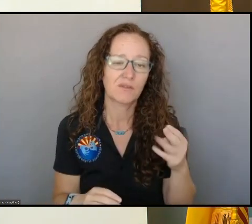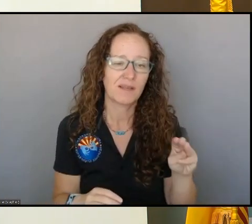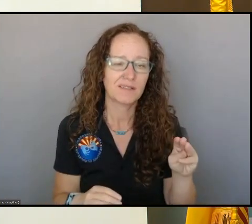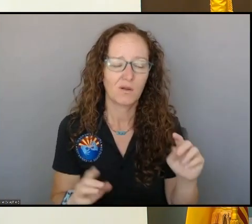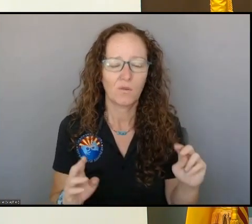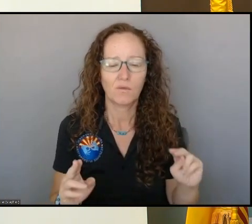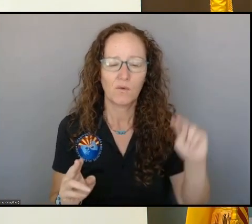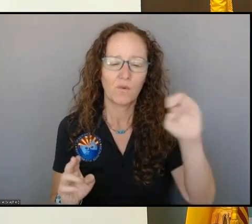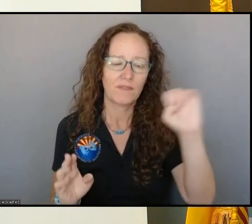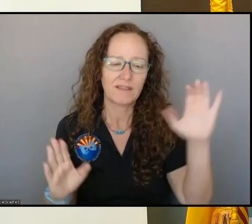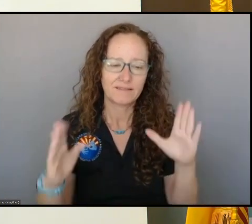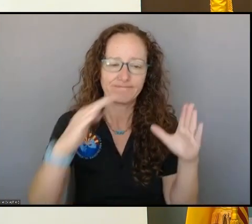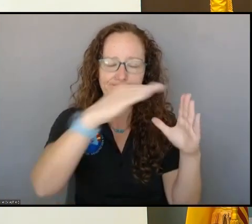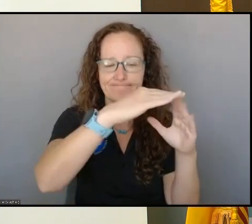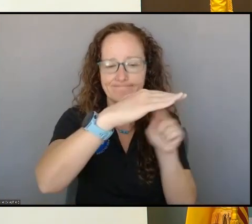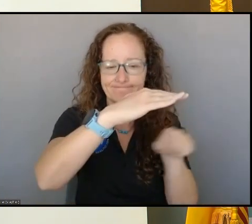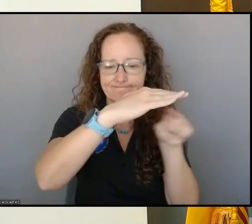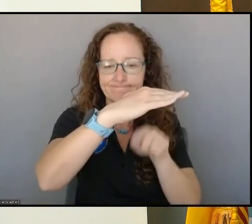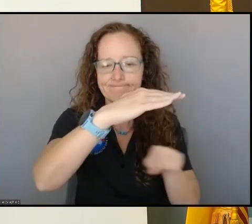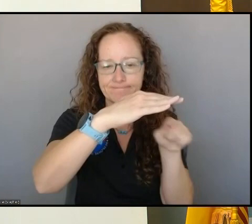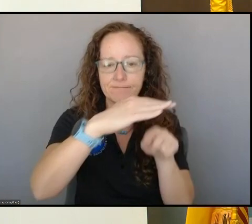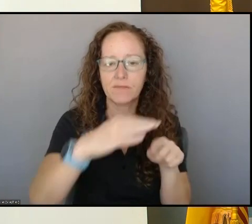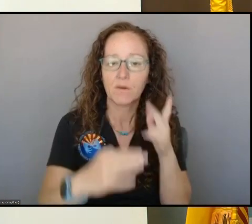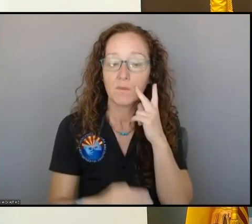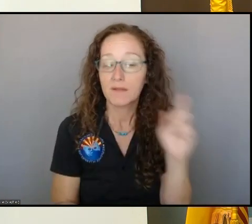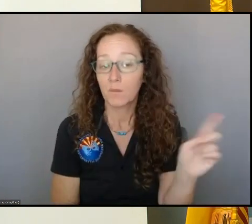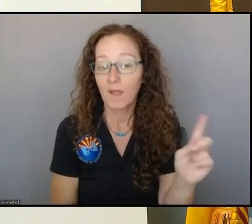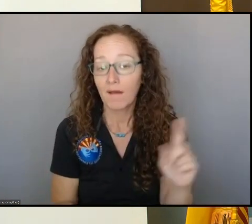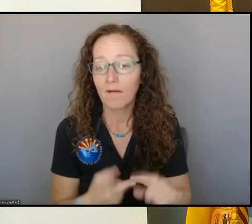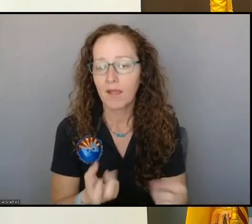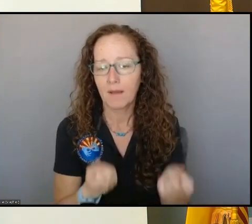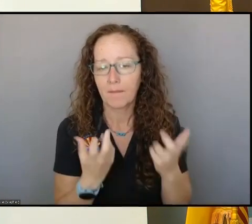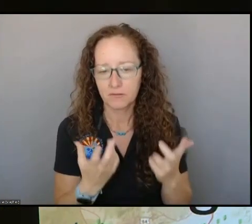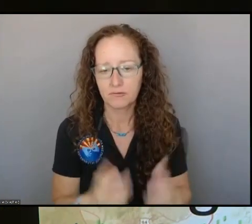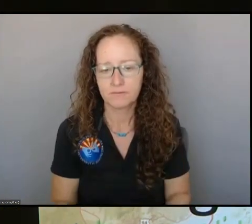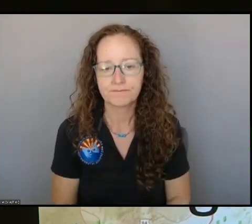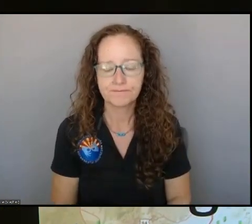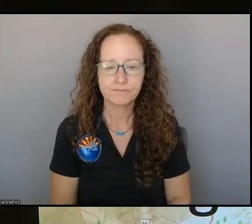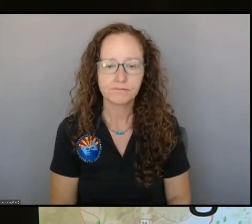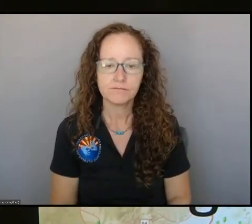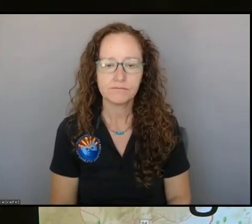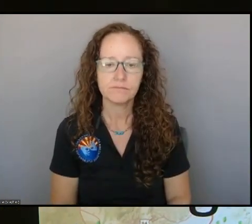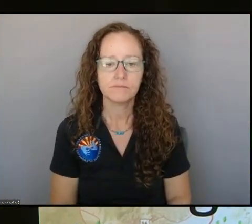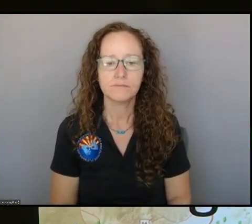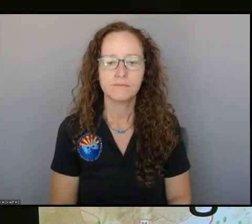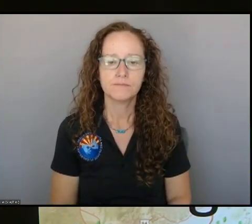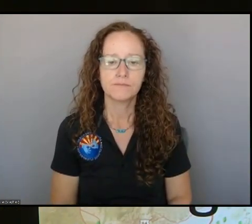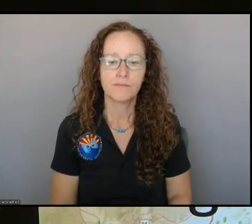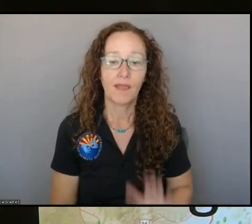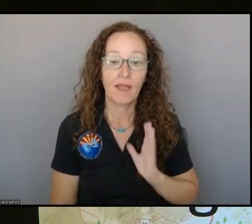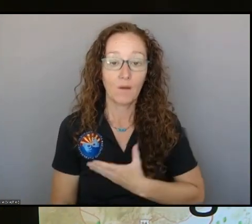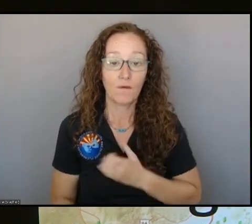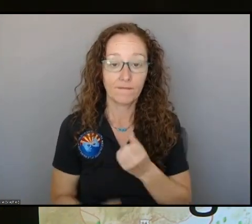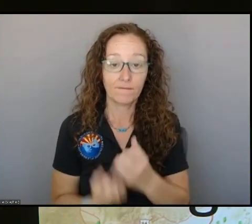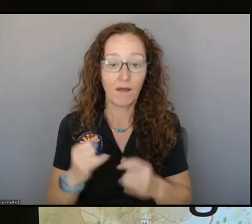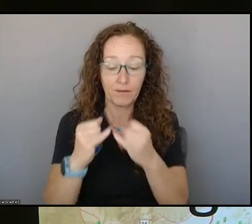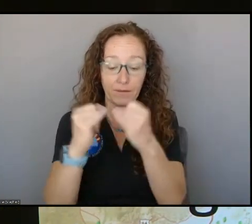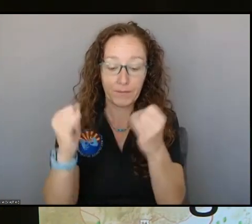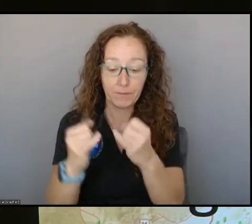You can see the bar here. Notice on the Hermits Peak/Calf Canyon Fire here where we're at. Just a little bit of rain